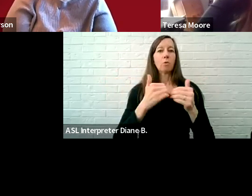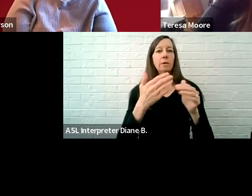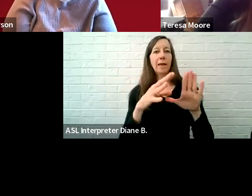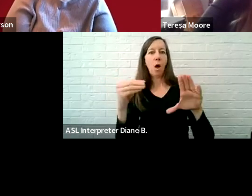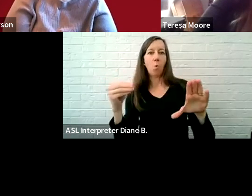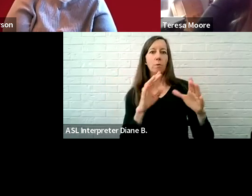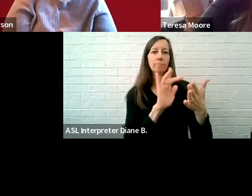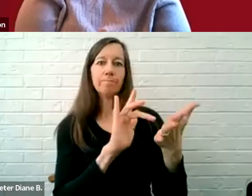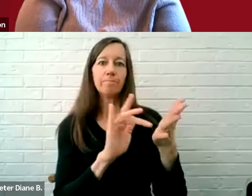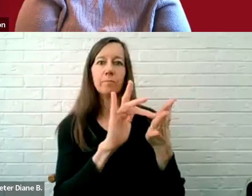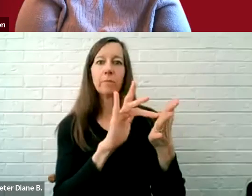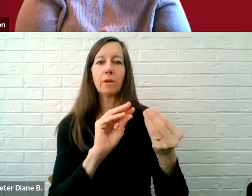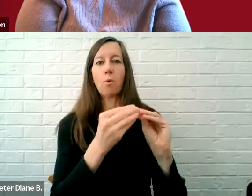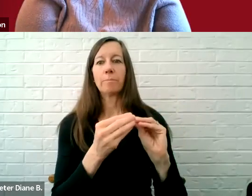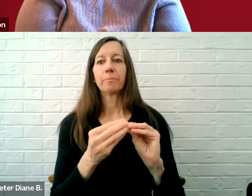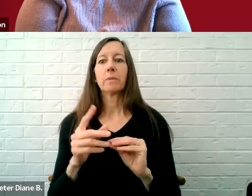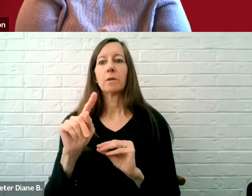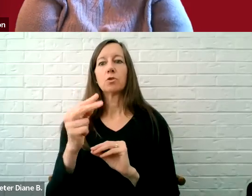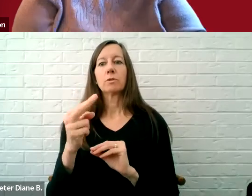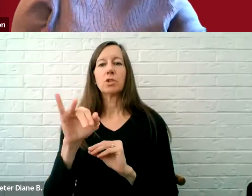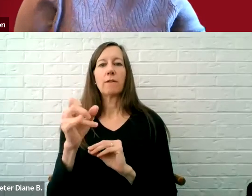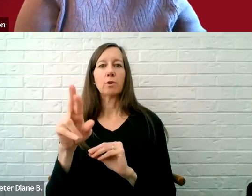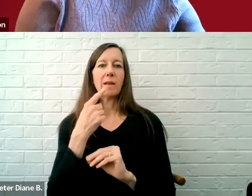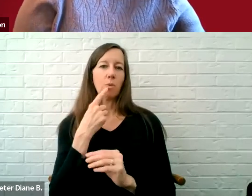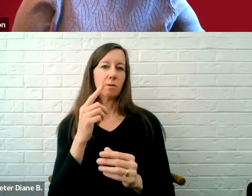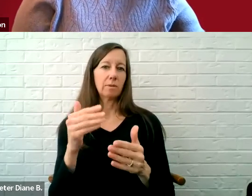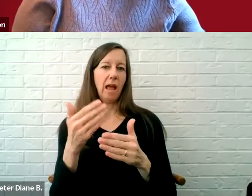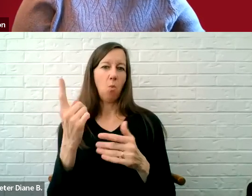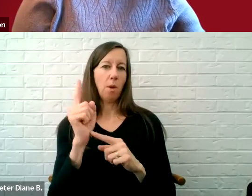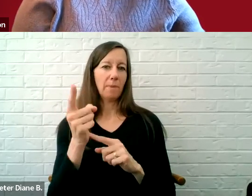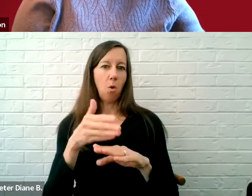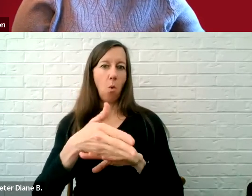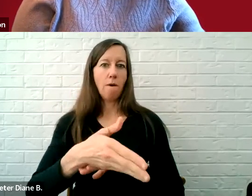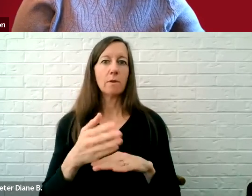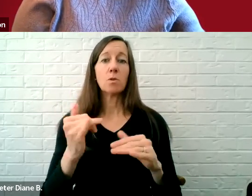And I see that we're at the end of our time, and actually 1 min over. So we're going to bring our webinar to a close.